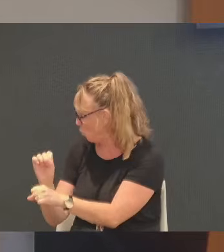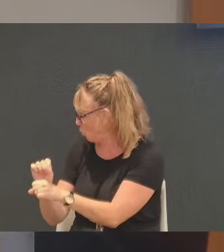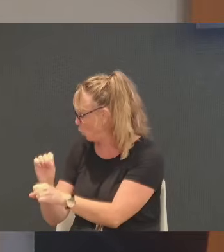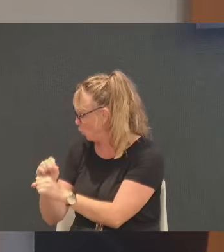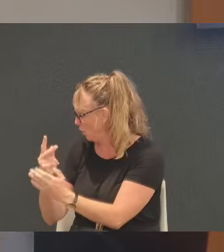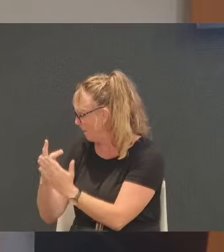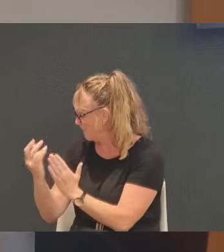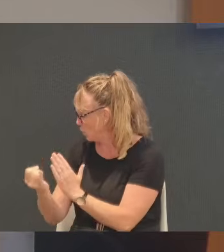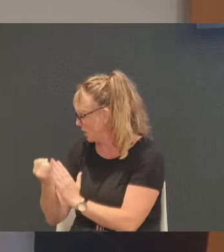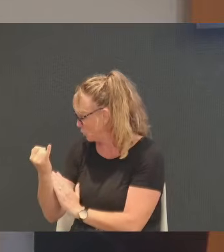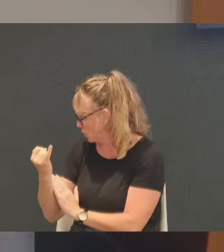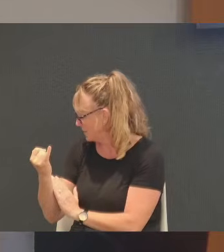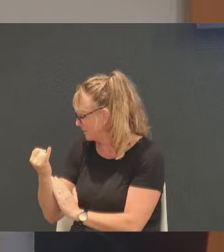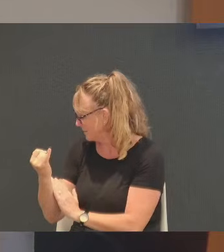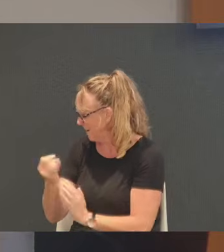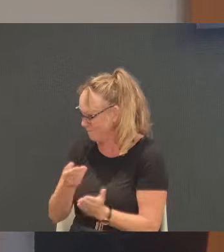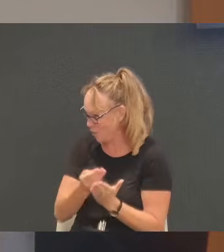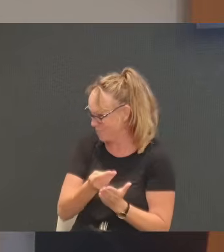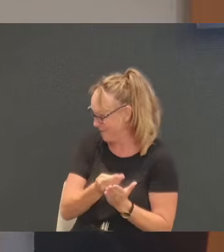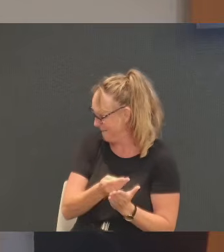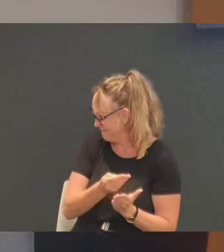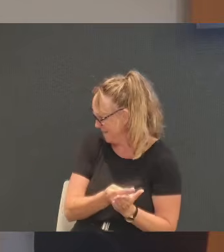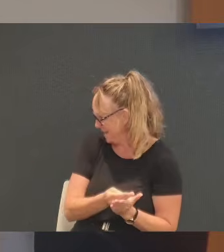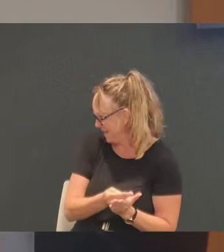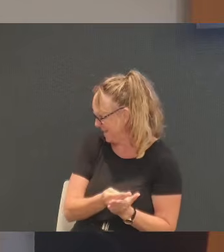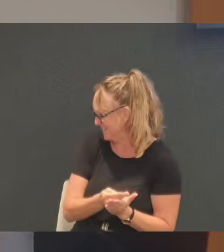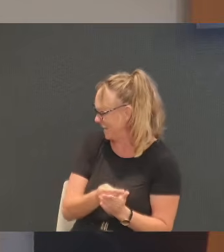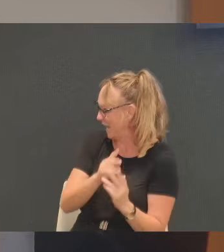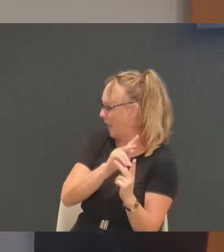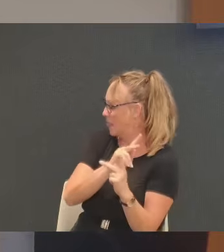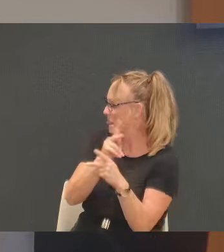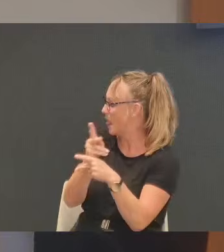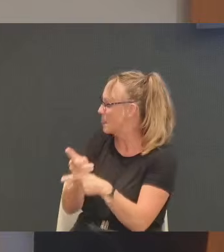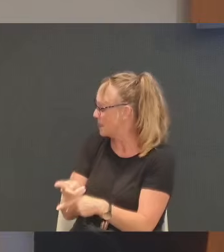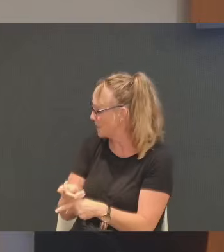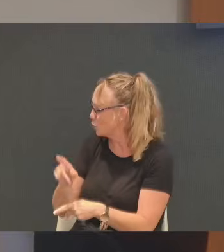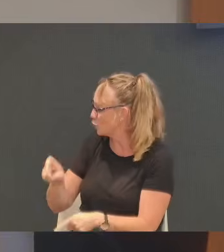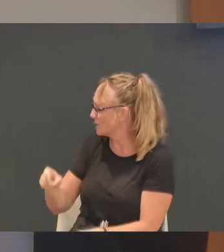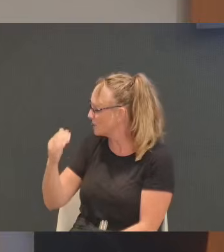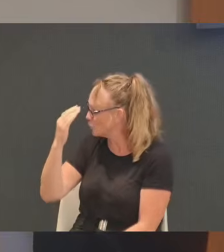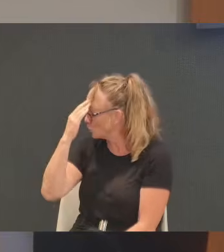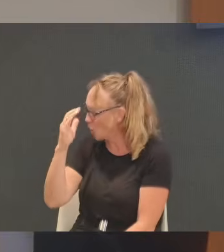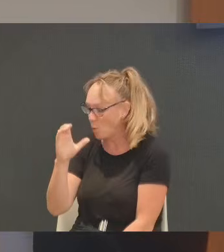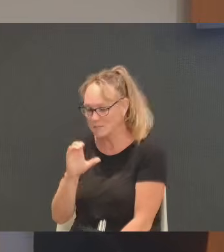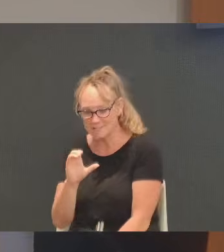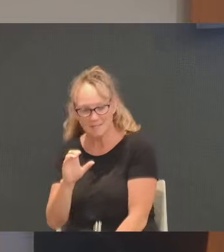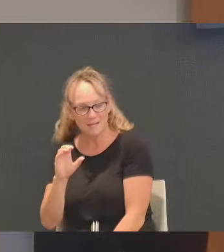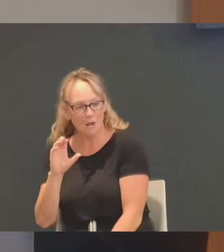order to get that financing, the lender needs to know that this CRA is still in existence. Um,